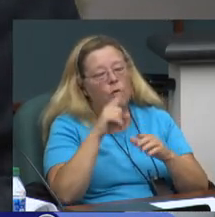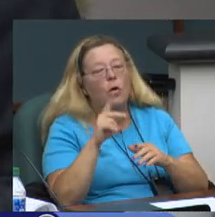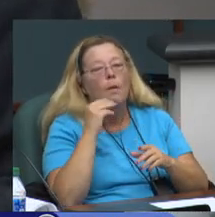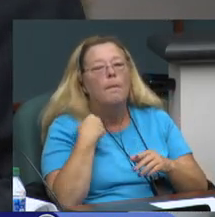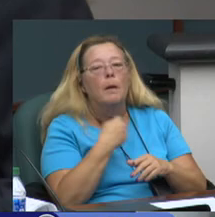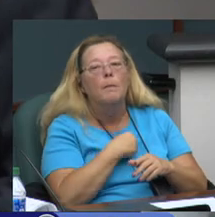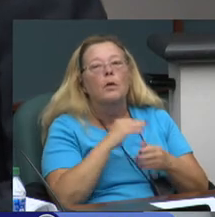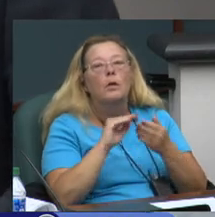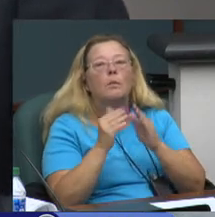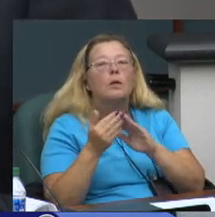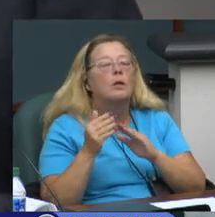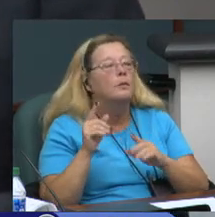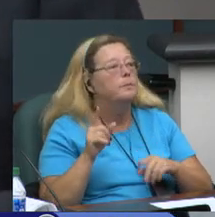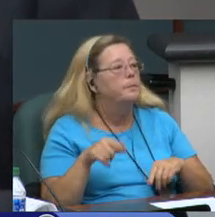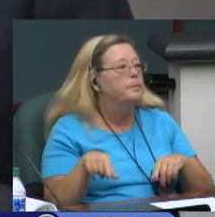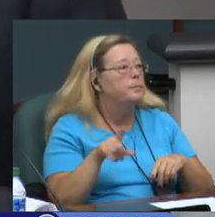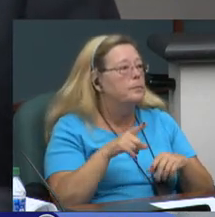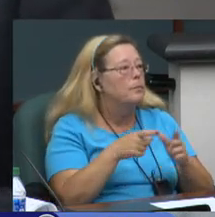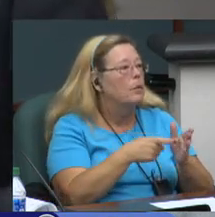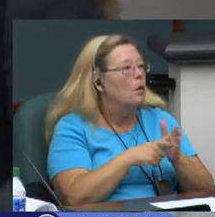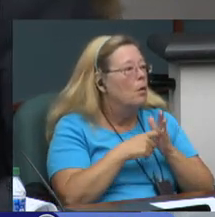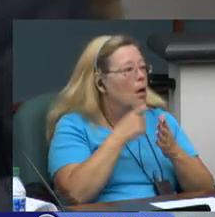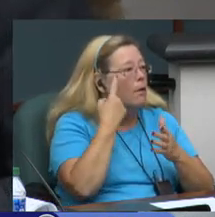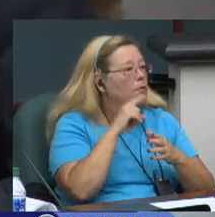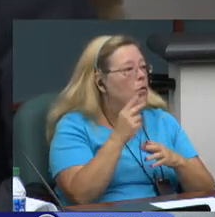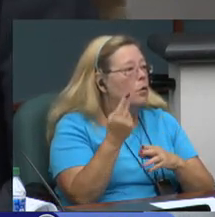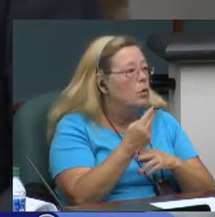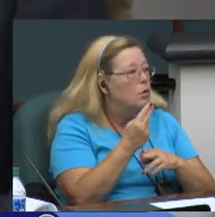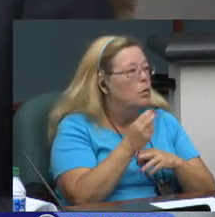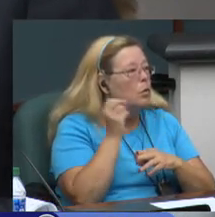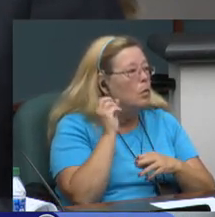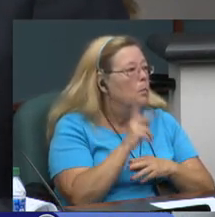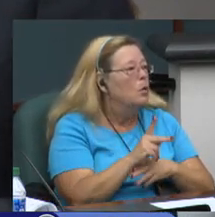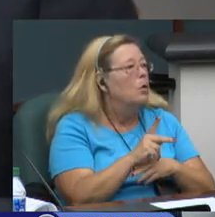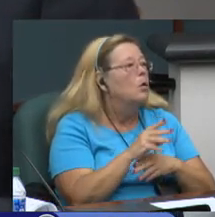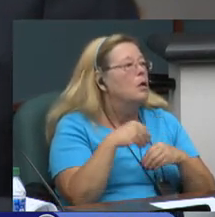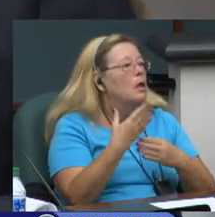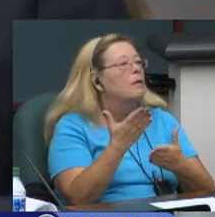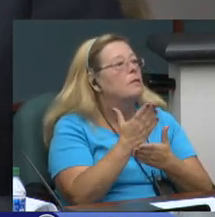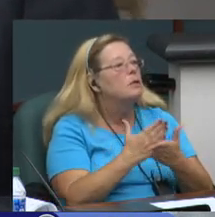requiring a conditional use approval gives some authority some authority to